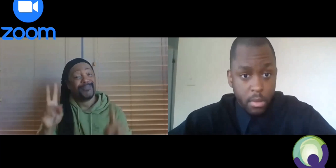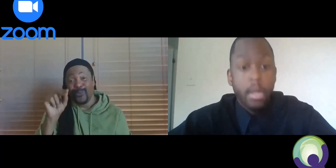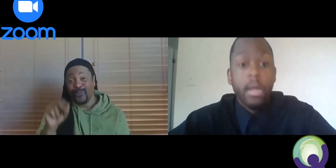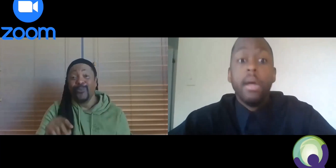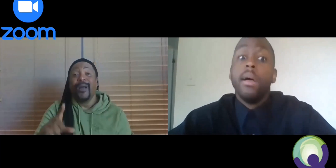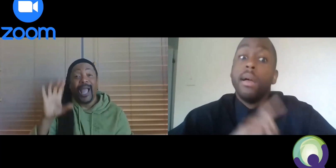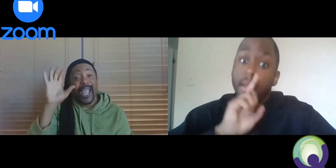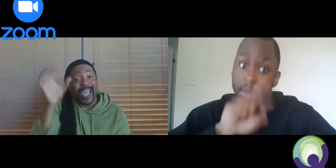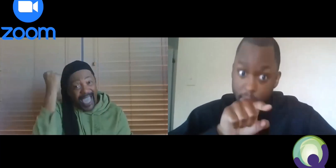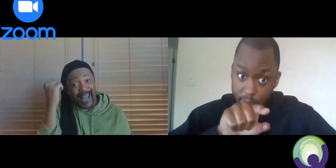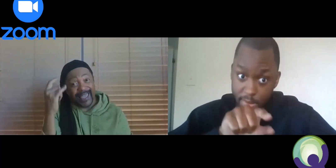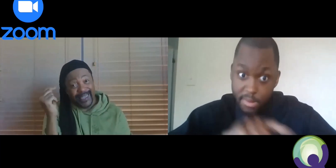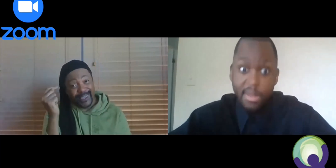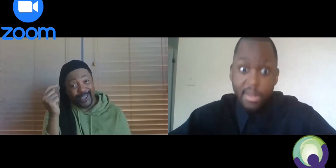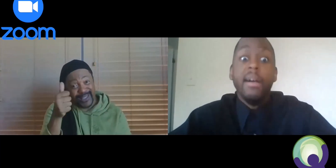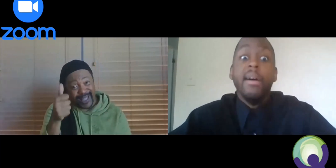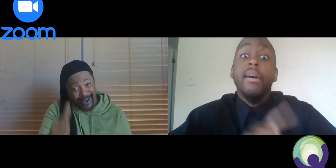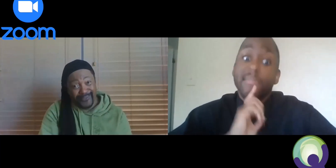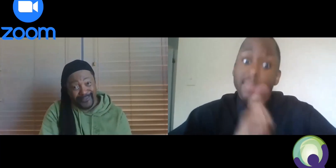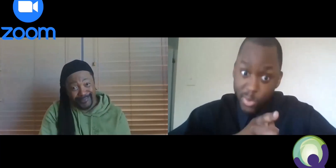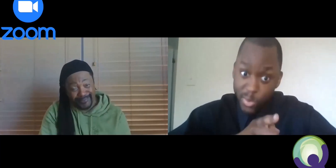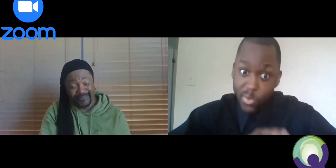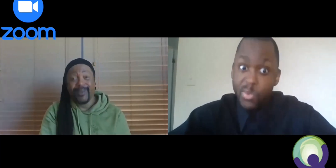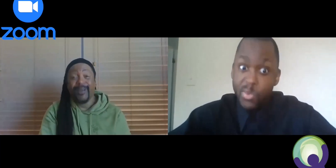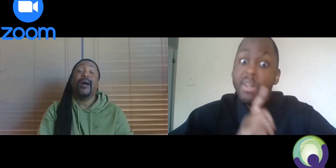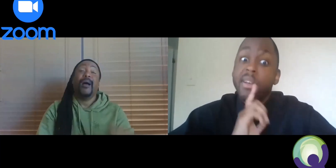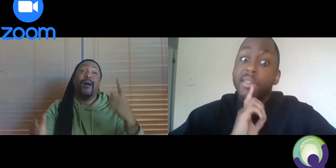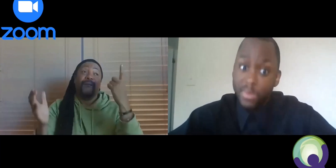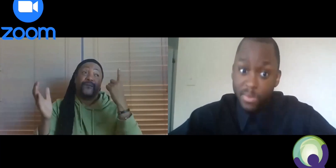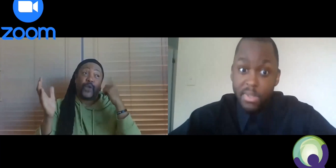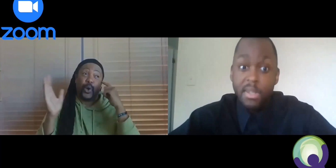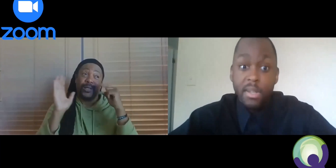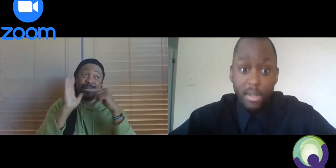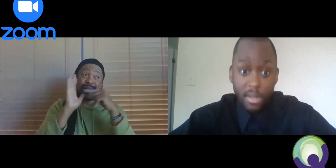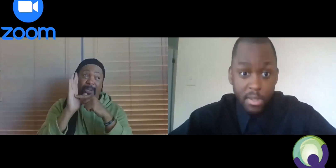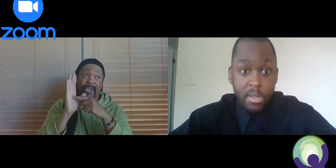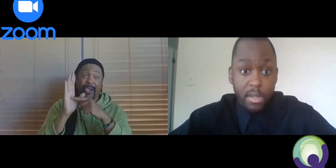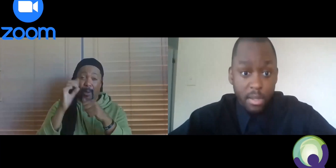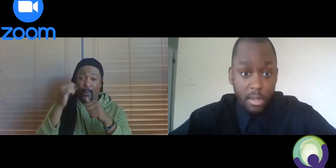to give you opportunities, get it! Jonathan: That's true